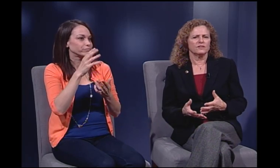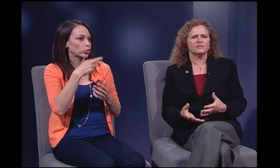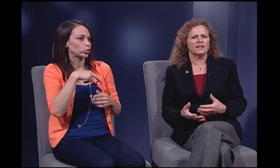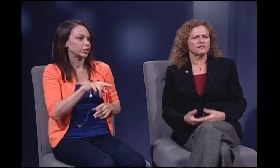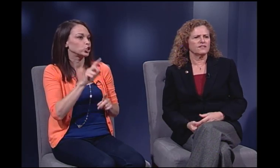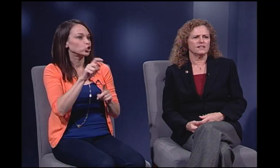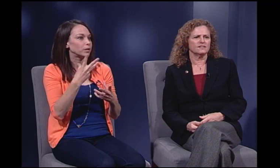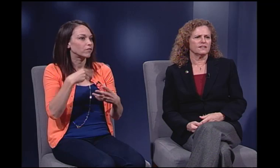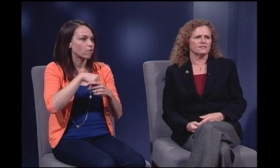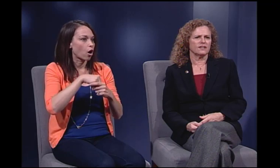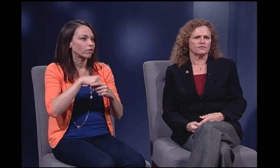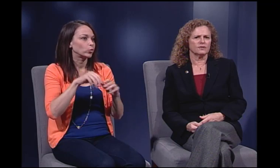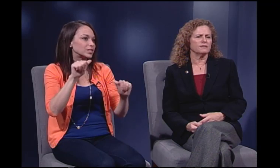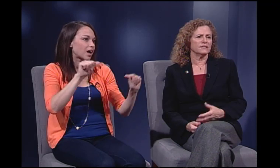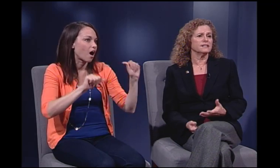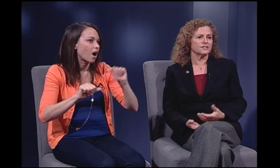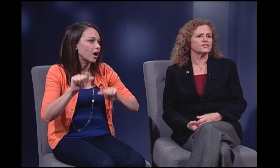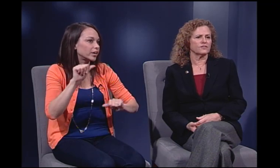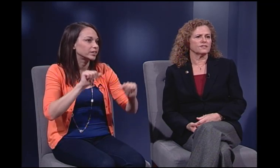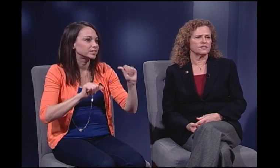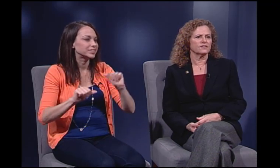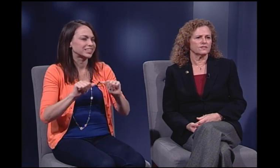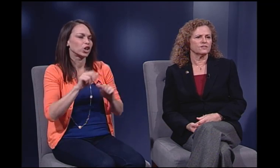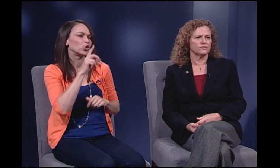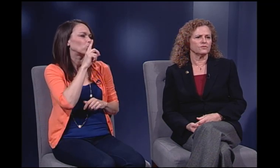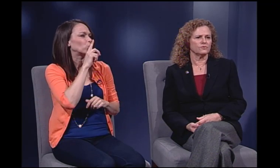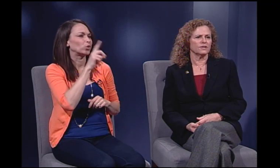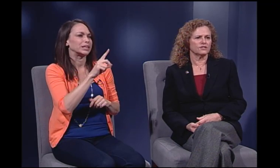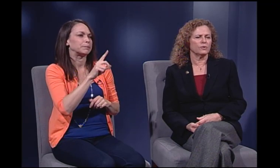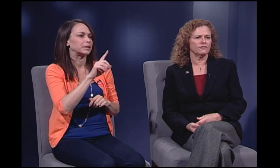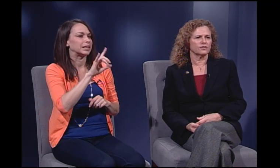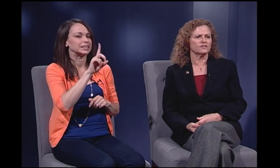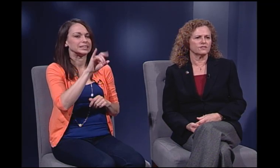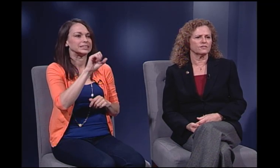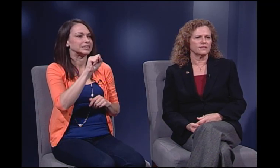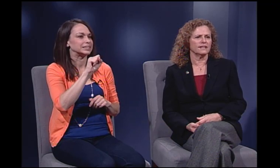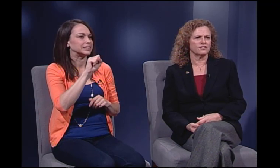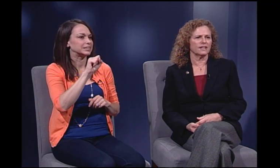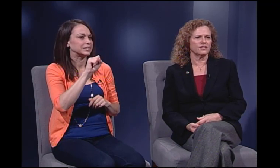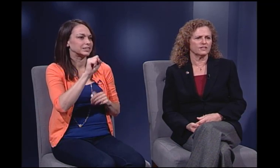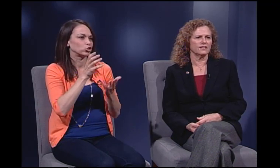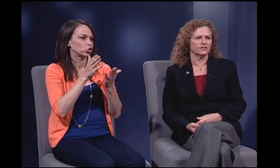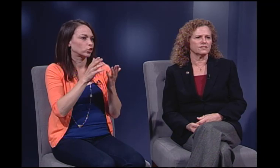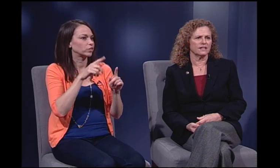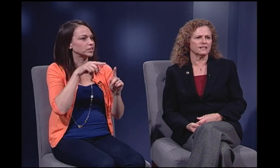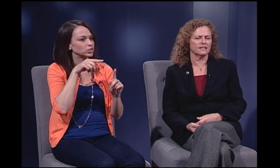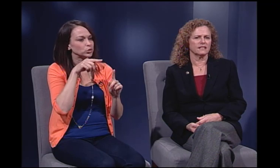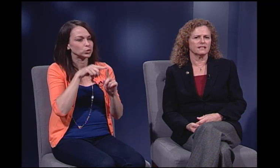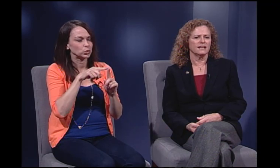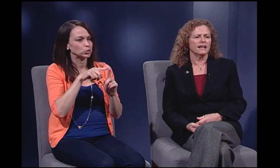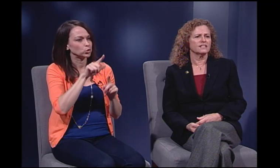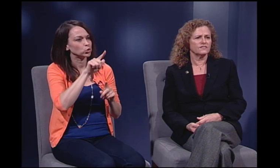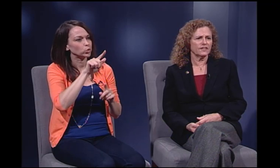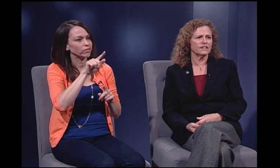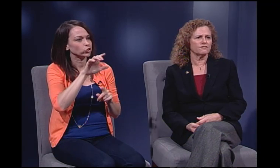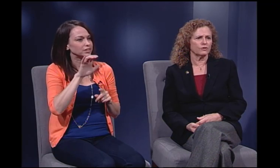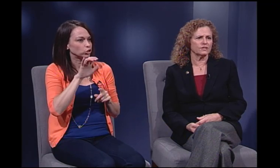Those kinds of things have really been a disservice to 21st century education in our state and it's very unfortunate